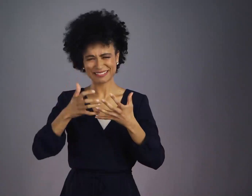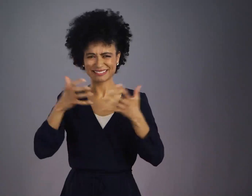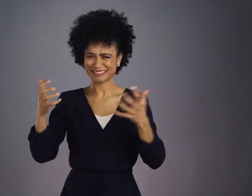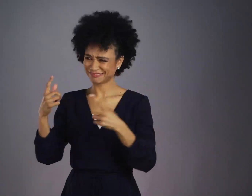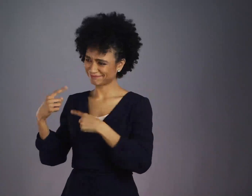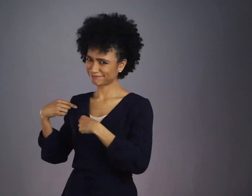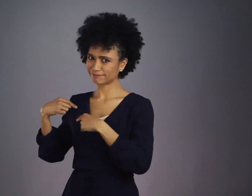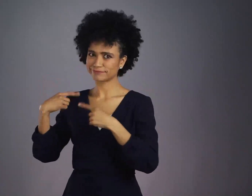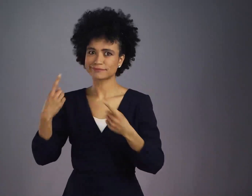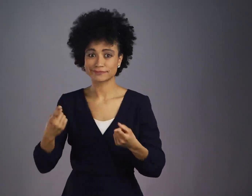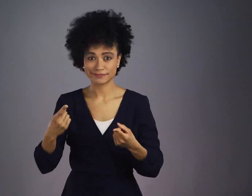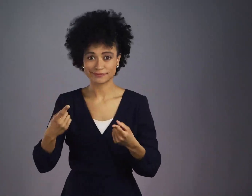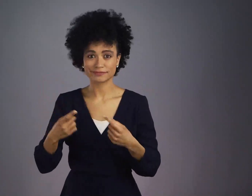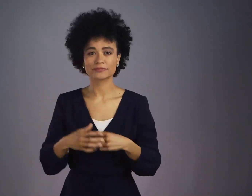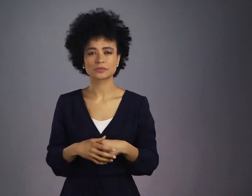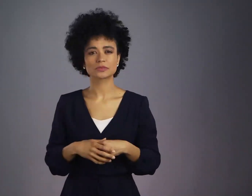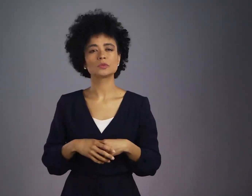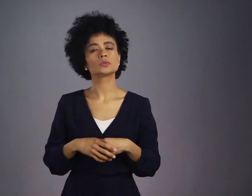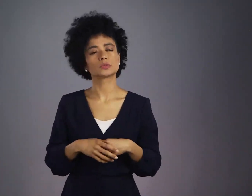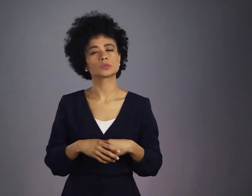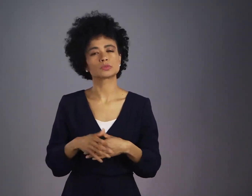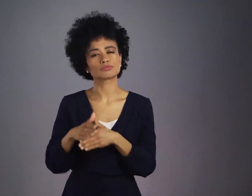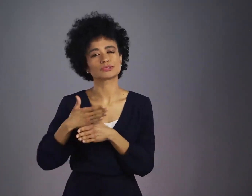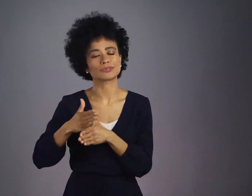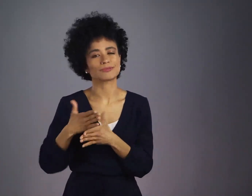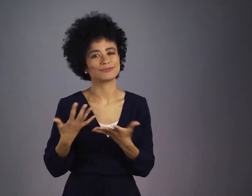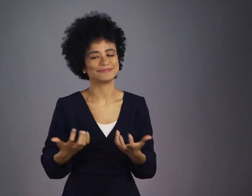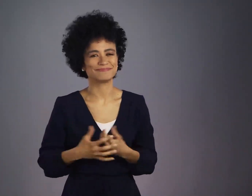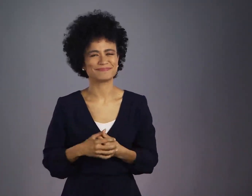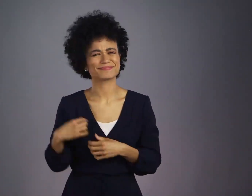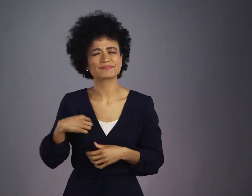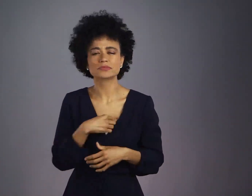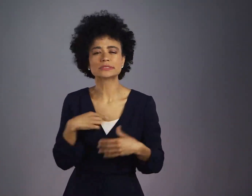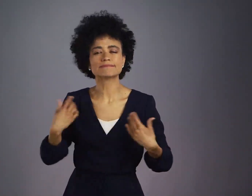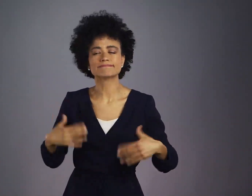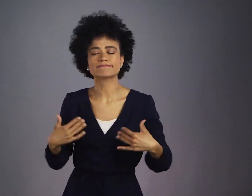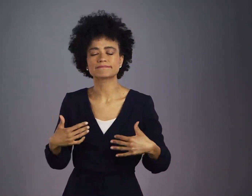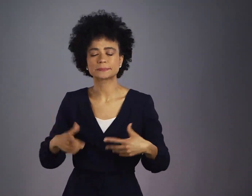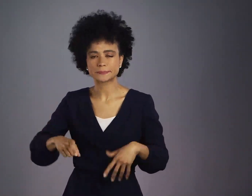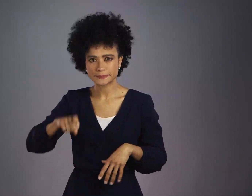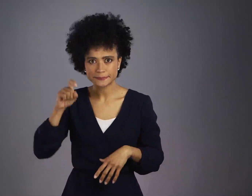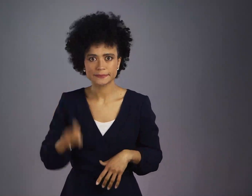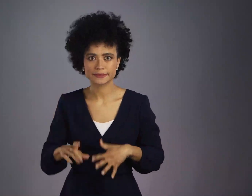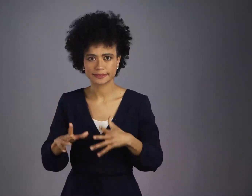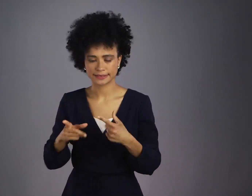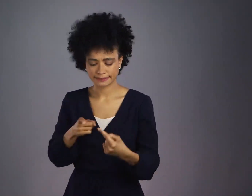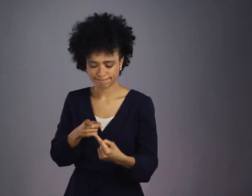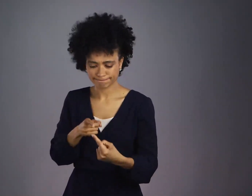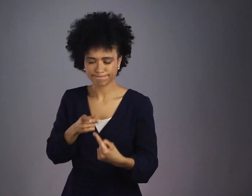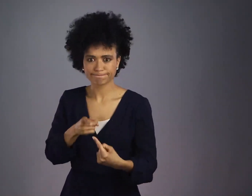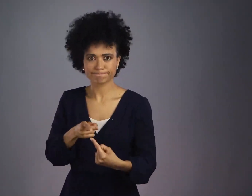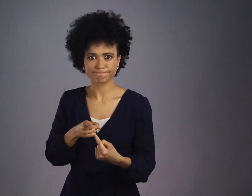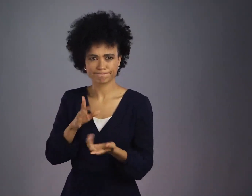But what we have related is based upon experience, some of it painful. We had to learn these things the hard way.